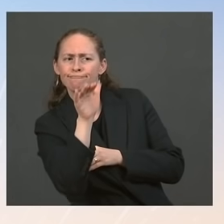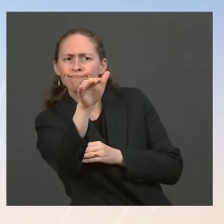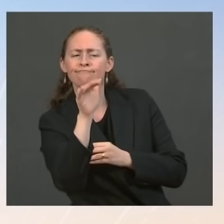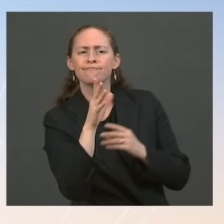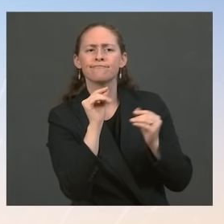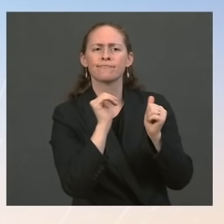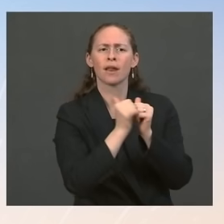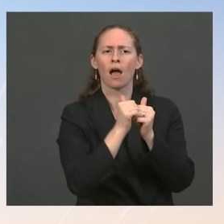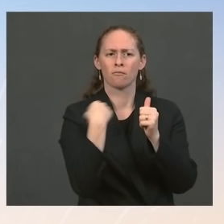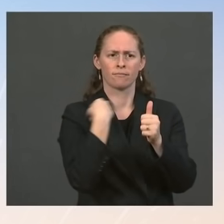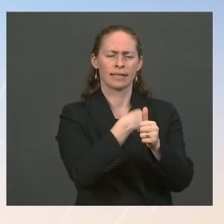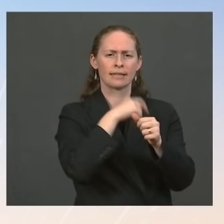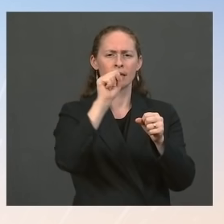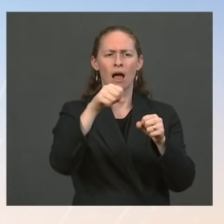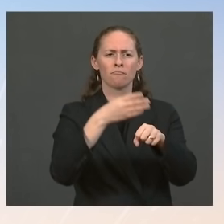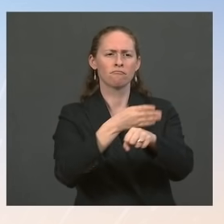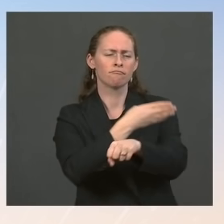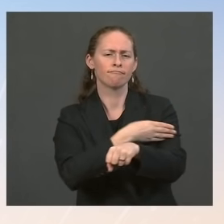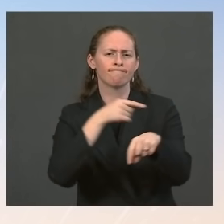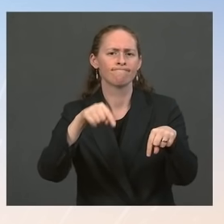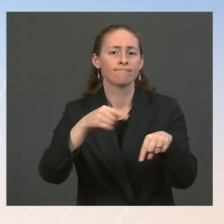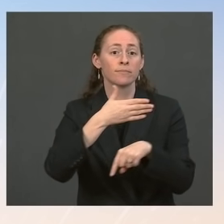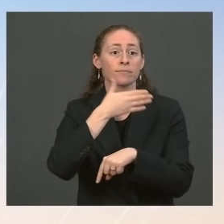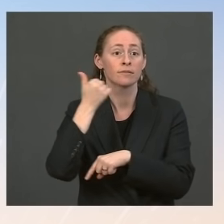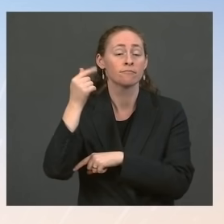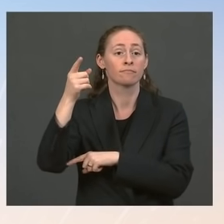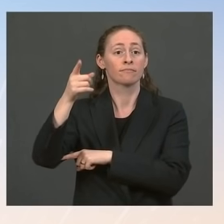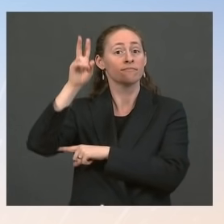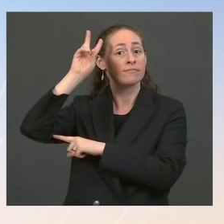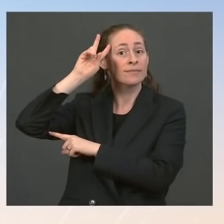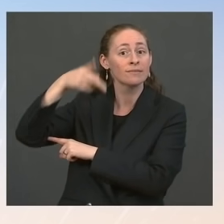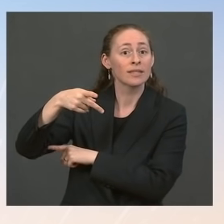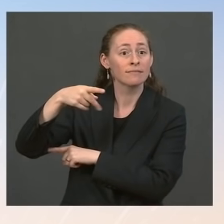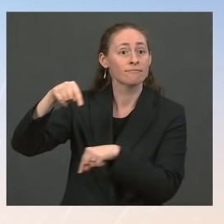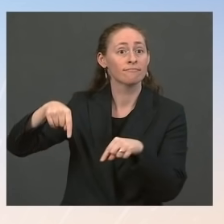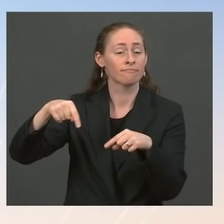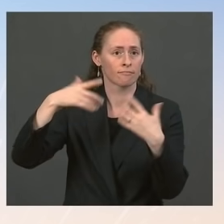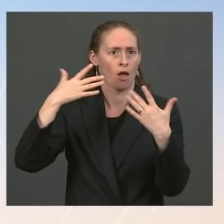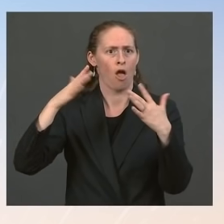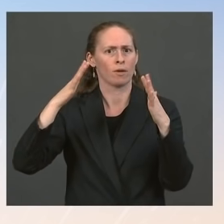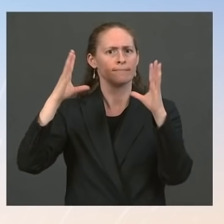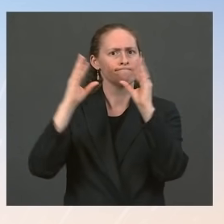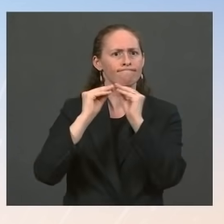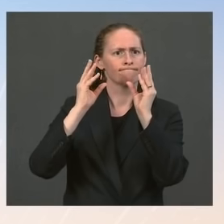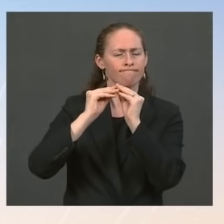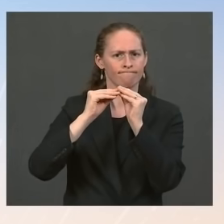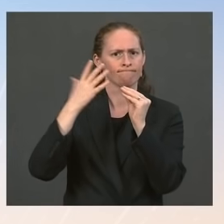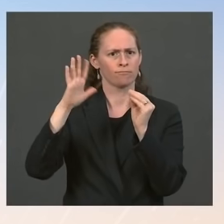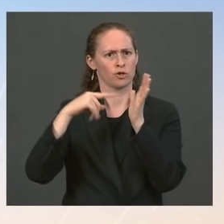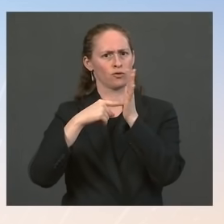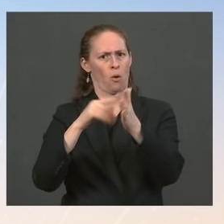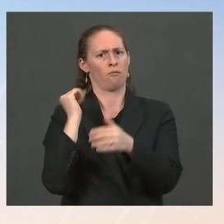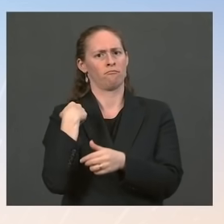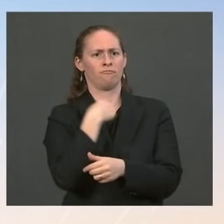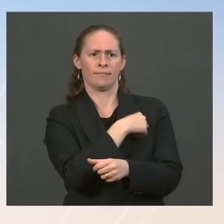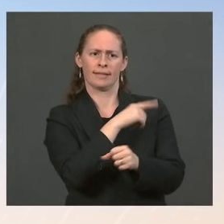Having the Vice President of the United States have these high-level meetings shows the commitment of the Biden-Harris administration to these relationships